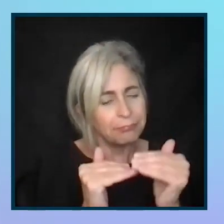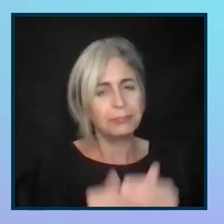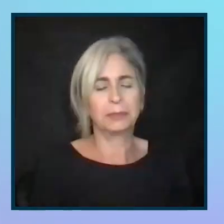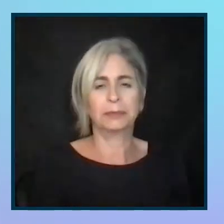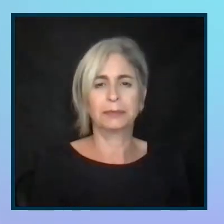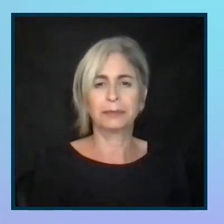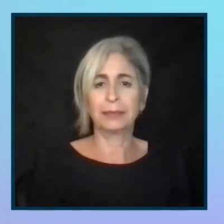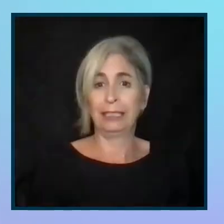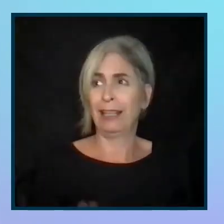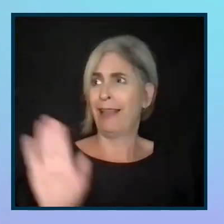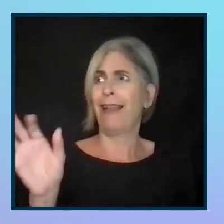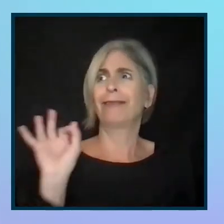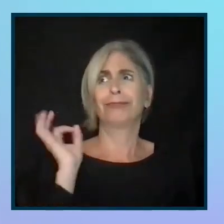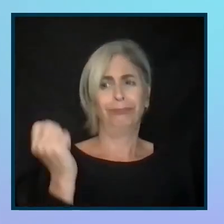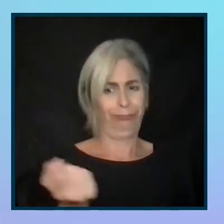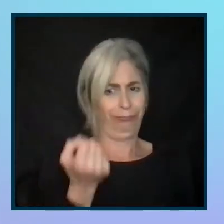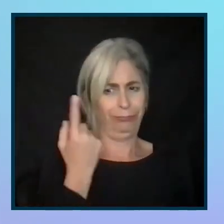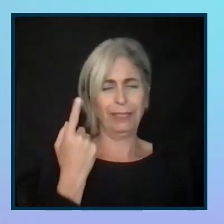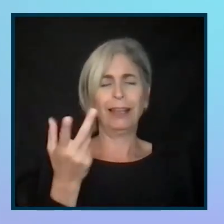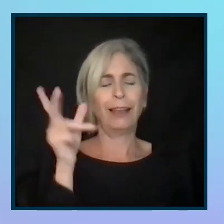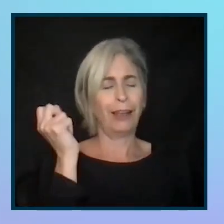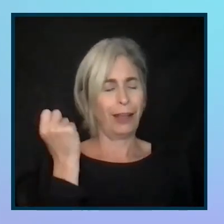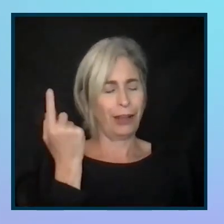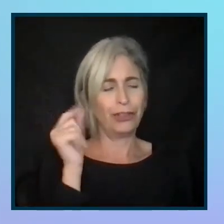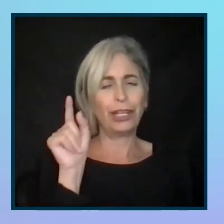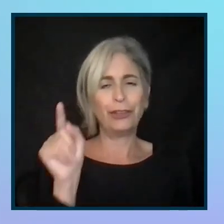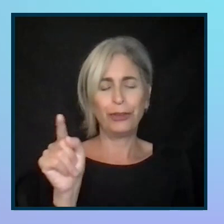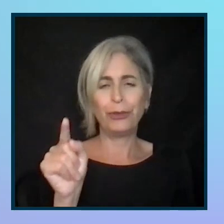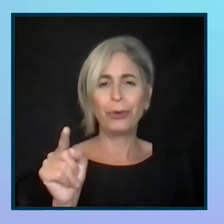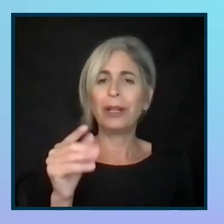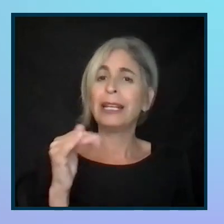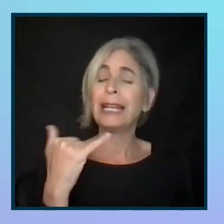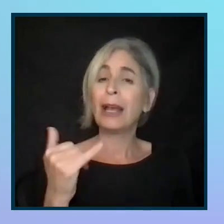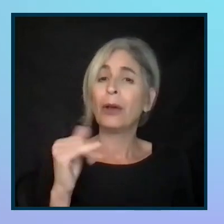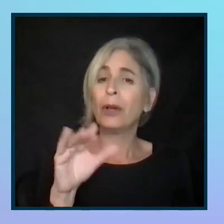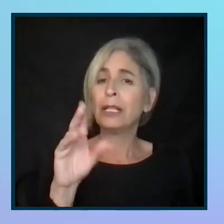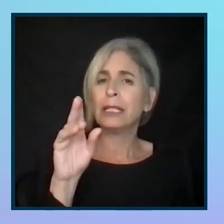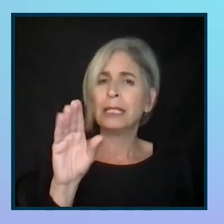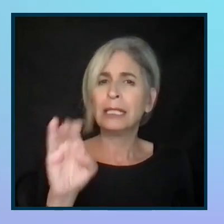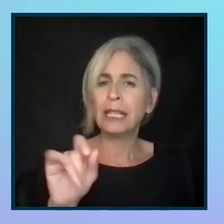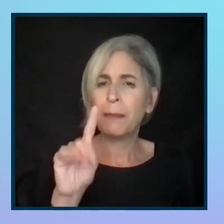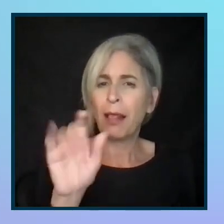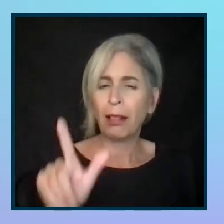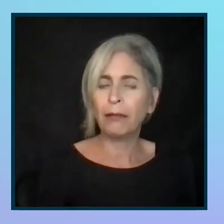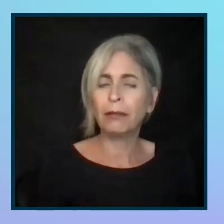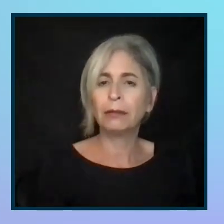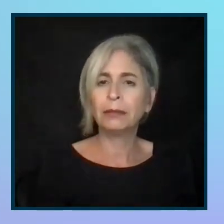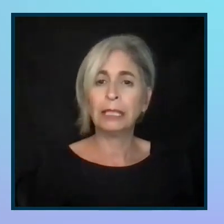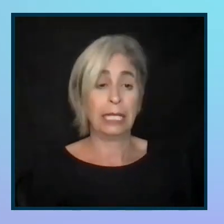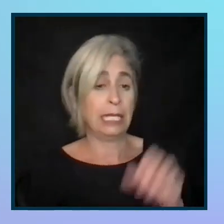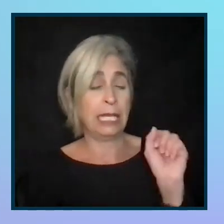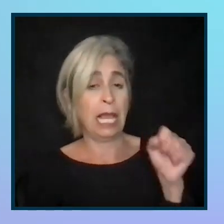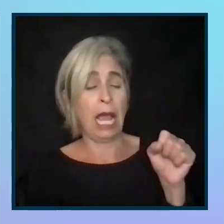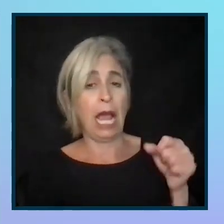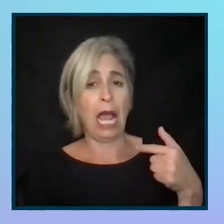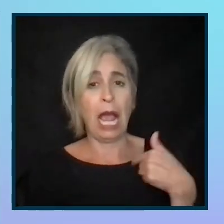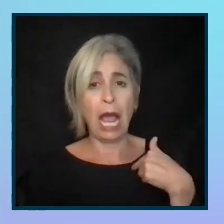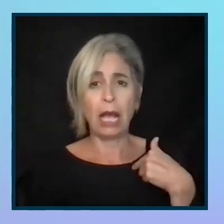Yeah, no worries. I hear you. And Cybele, we'll go to you next. Yeah, so in terms of the Design Team,